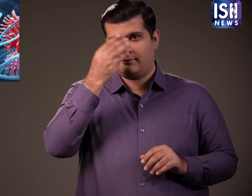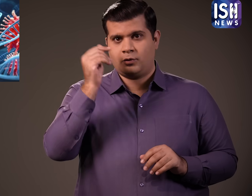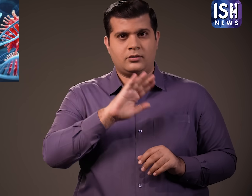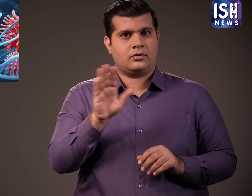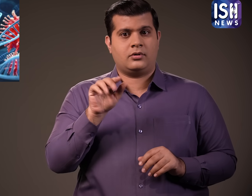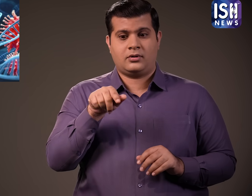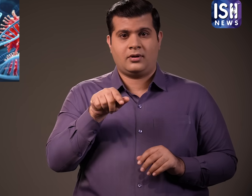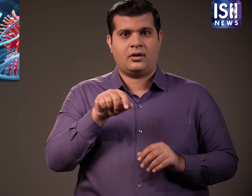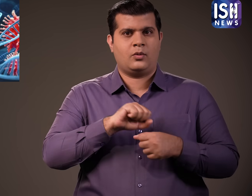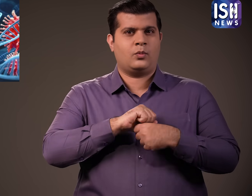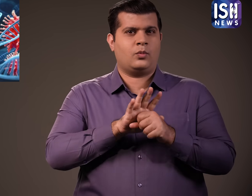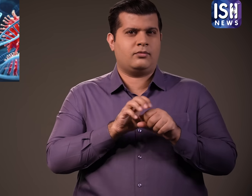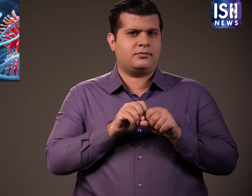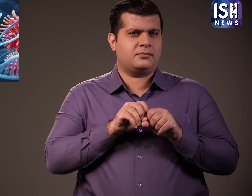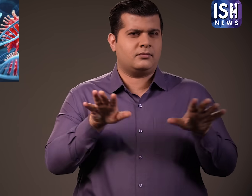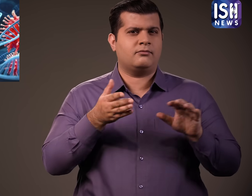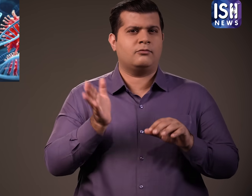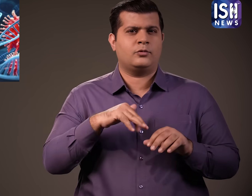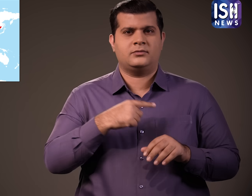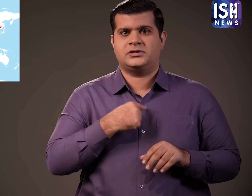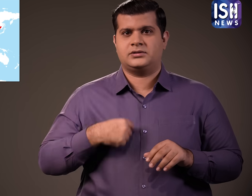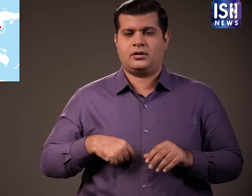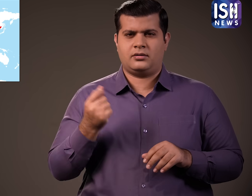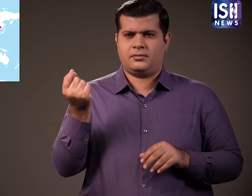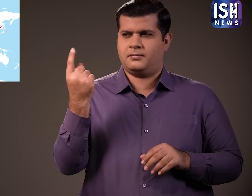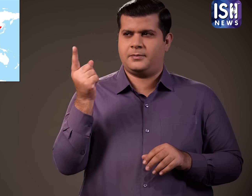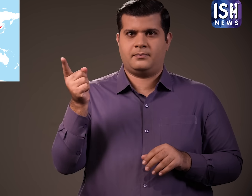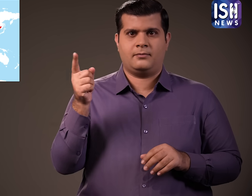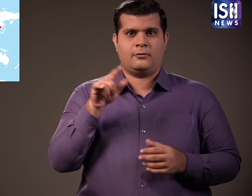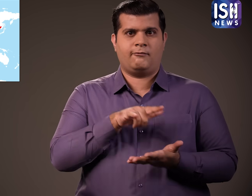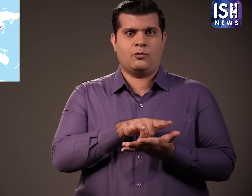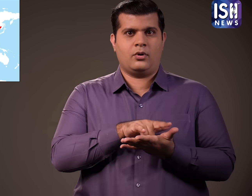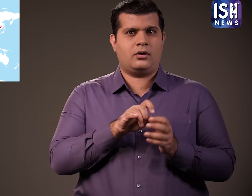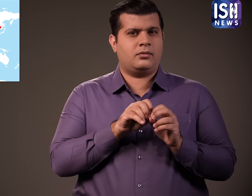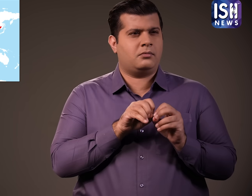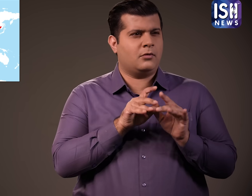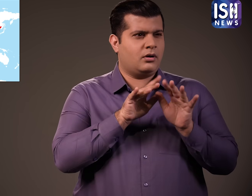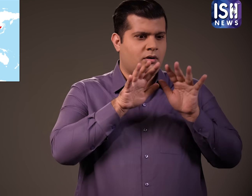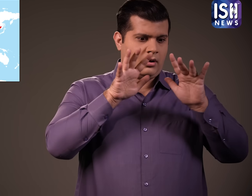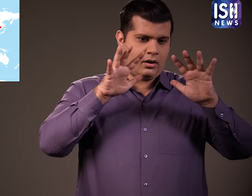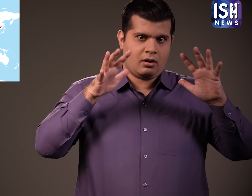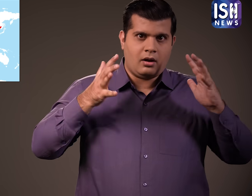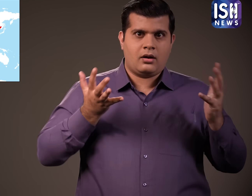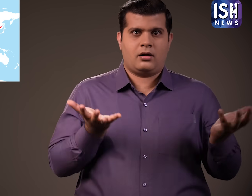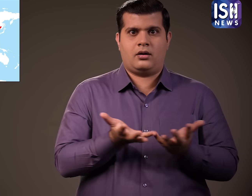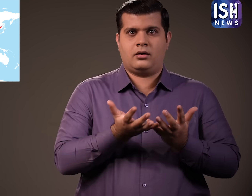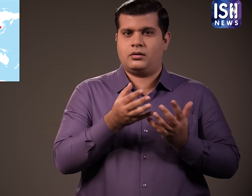You will never forget this. Covid first emmerged in Wuhan, China and then spread across the globe.